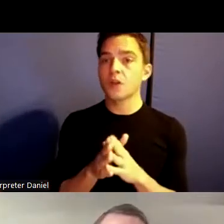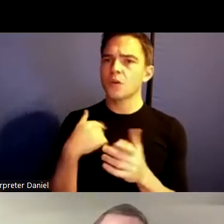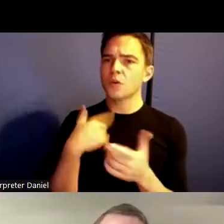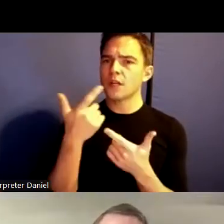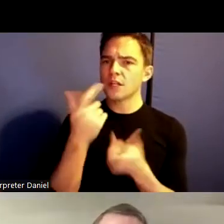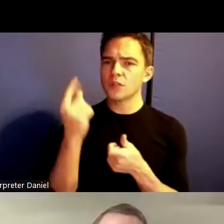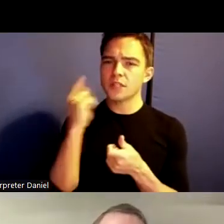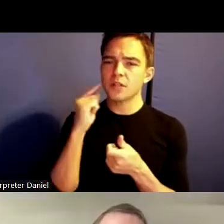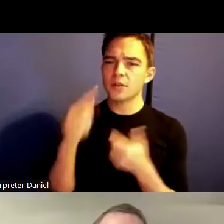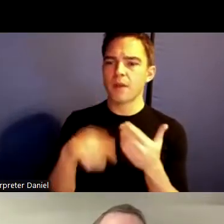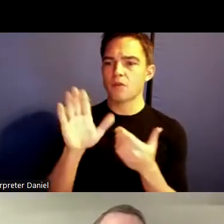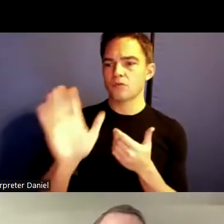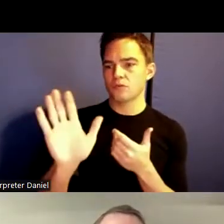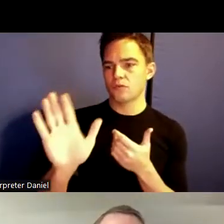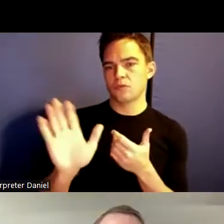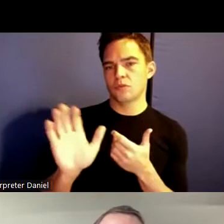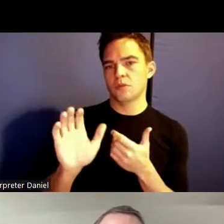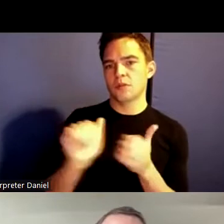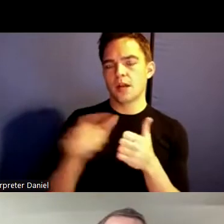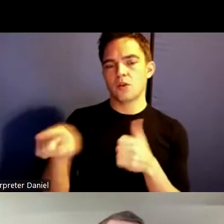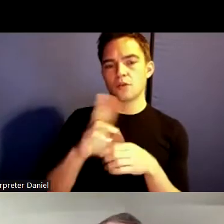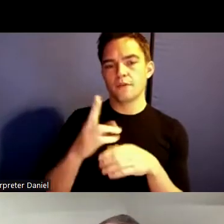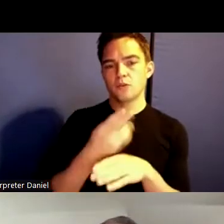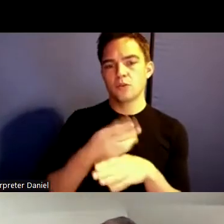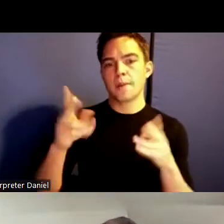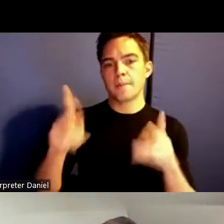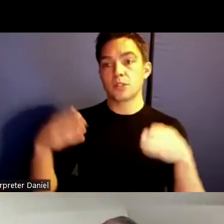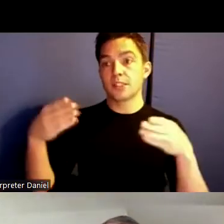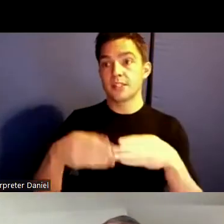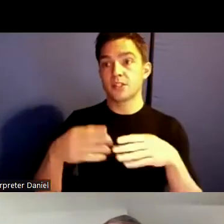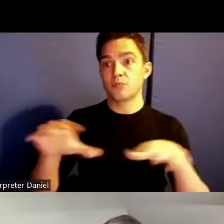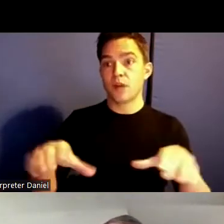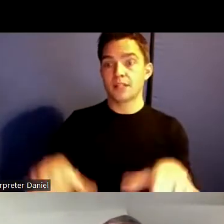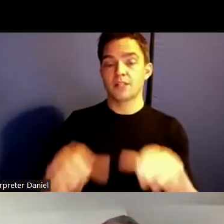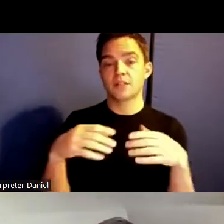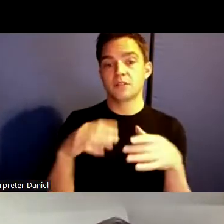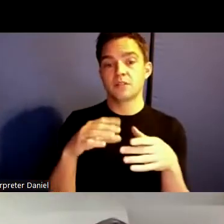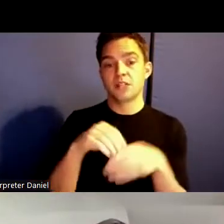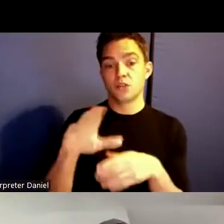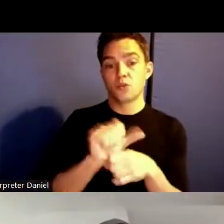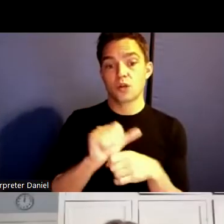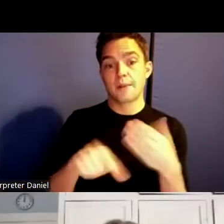about how you have used Person Centered practices in your work around this topic. And from your